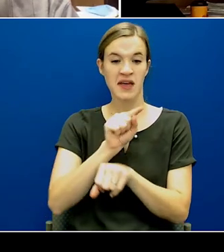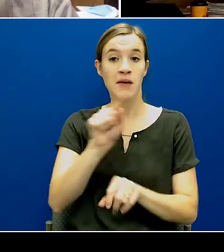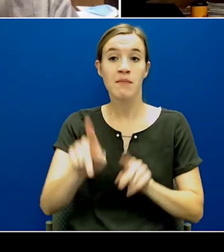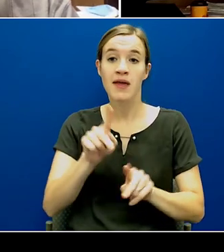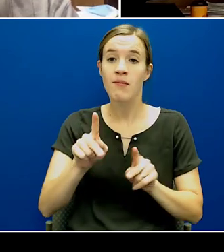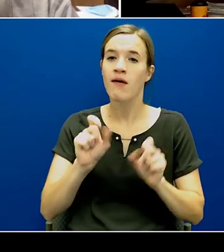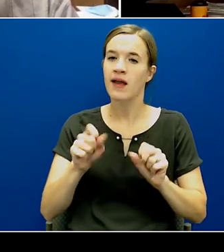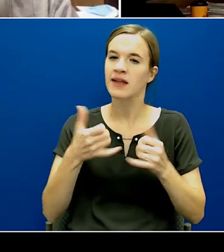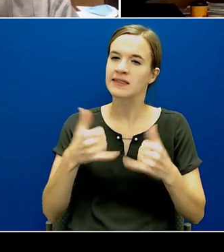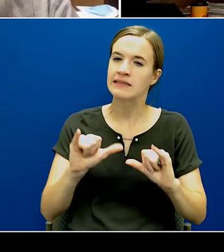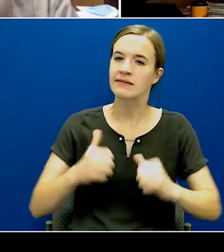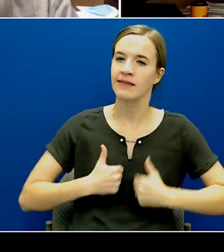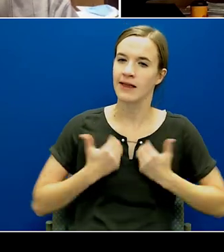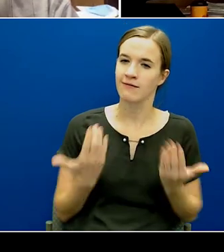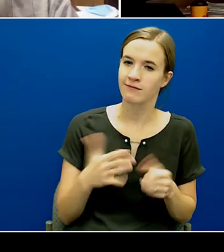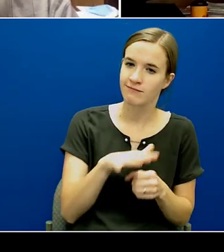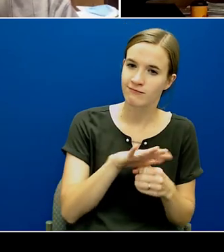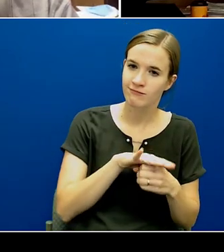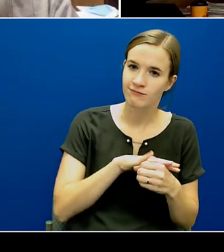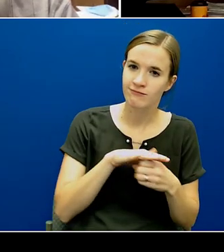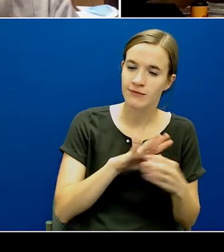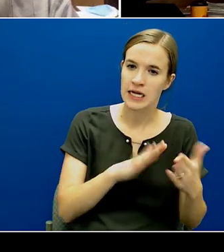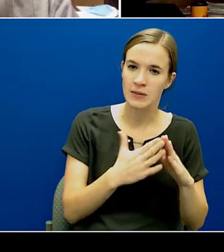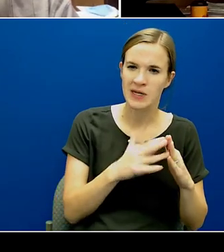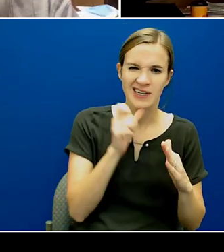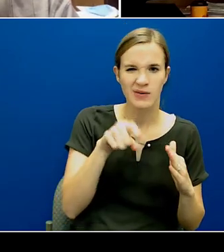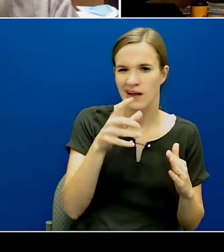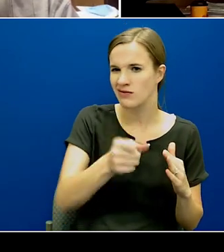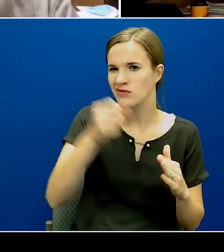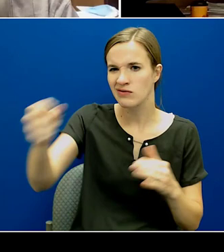transportation is such an important element